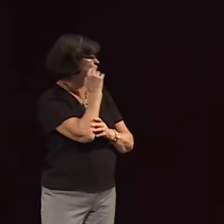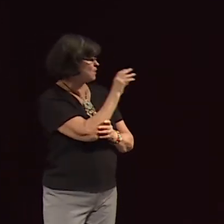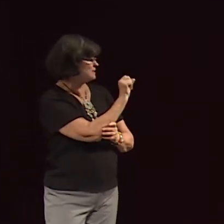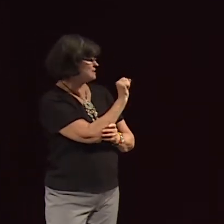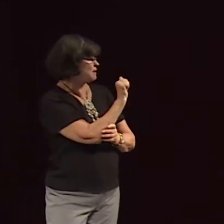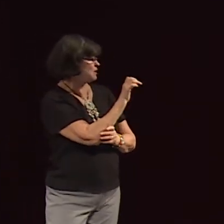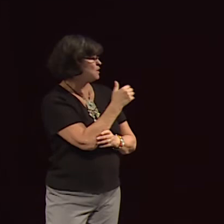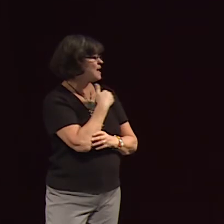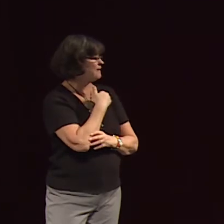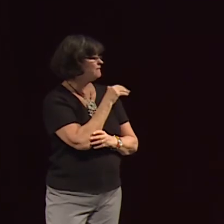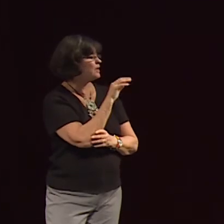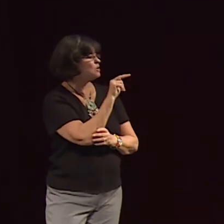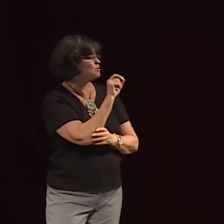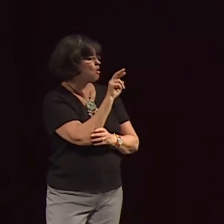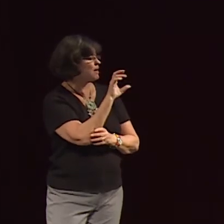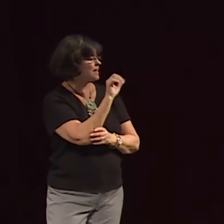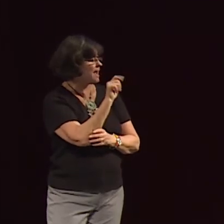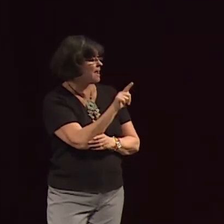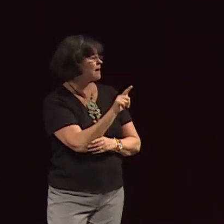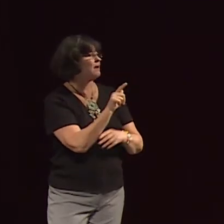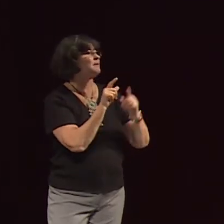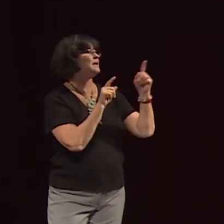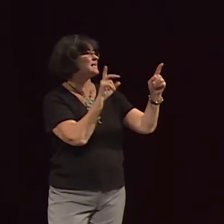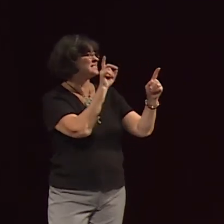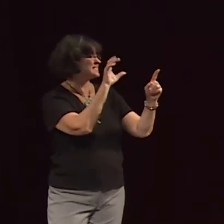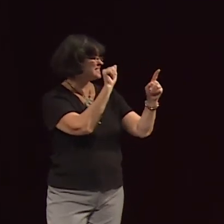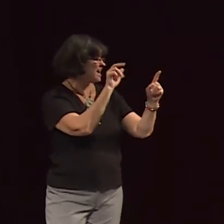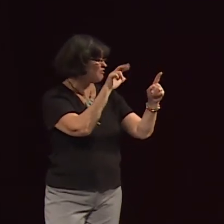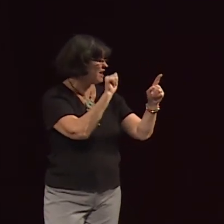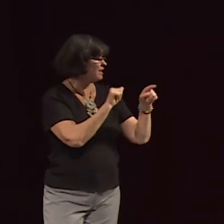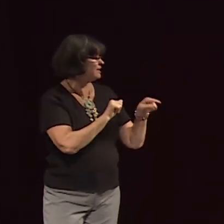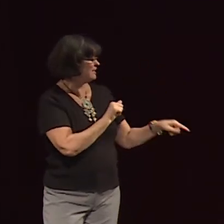Now, uh, in Sacramento, they have a center, and...